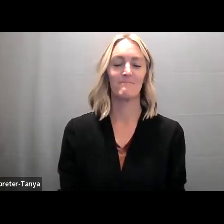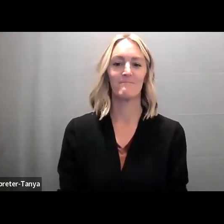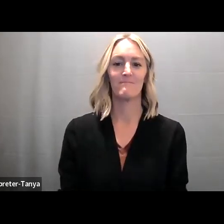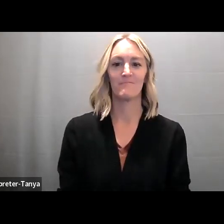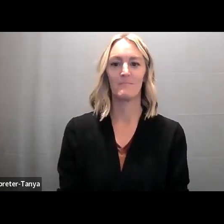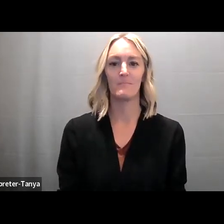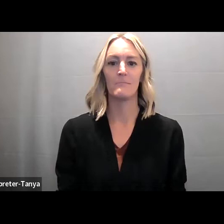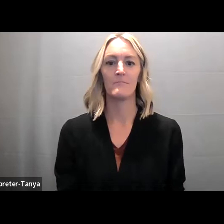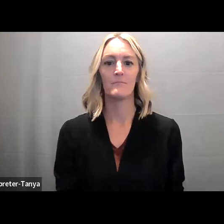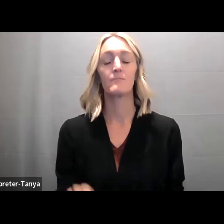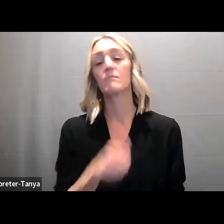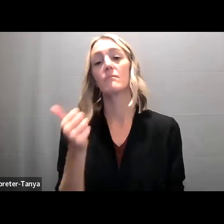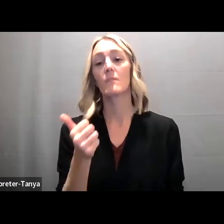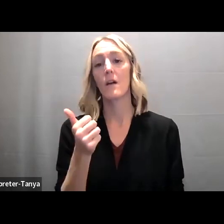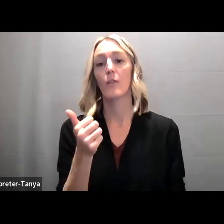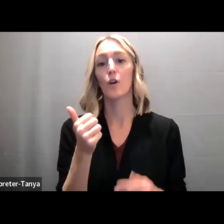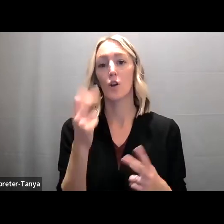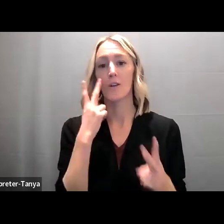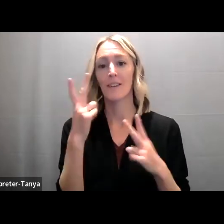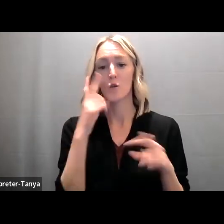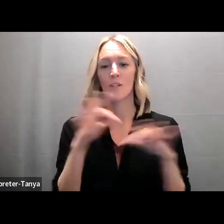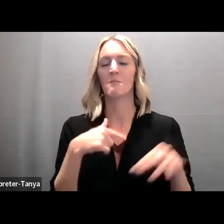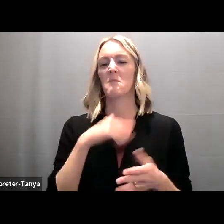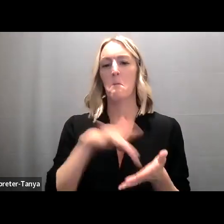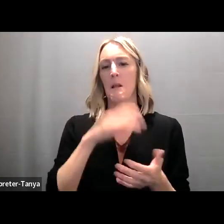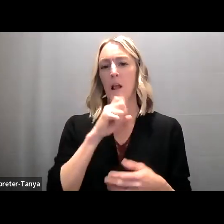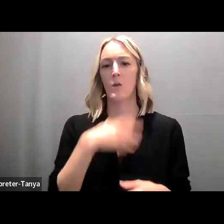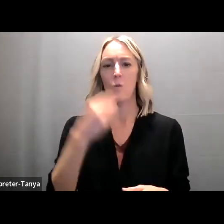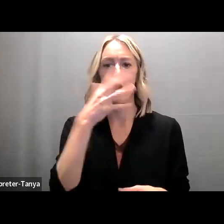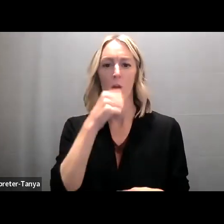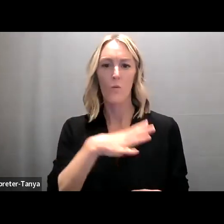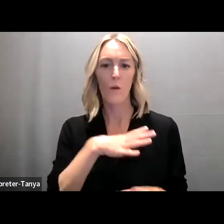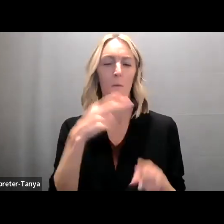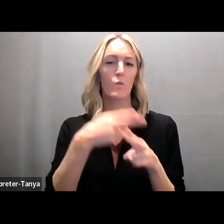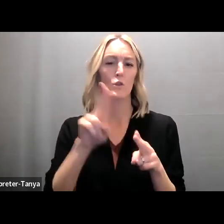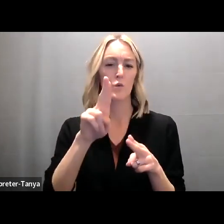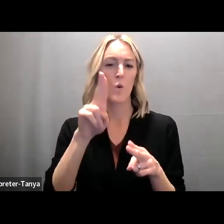Other visual descriptions middle aged white woman with short brown curly hair.